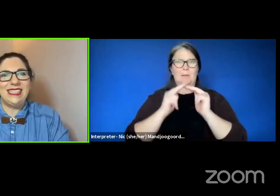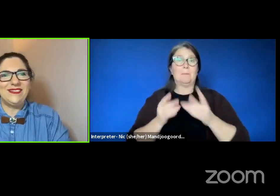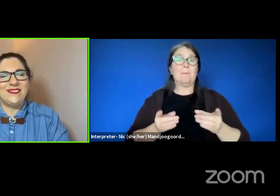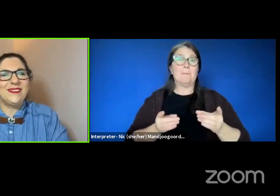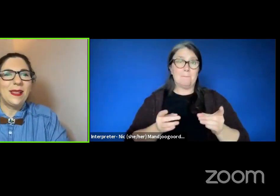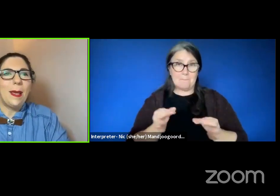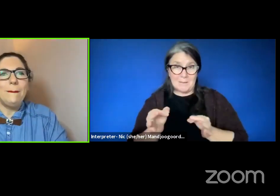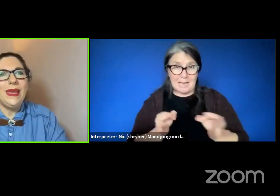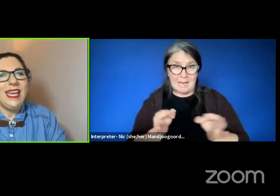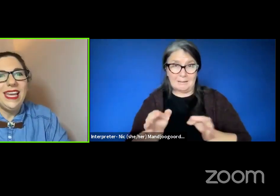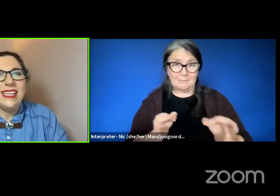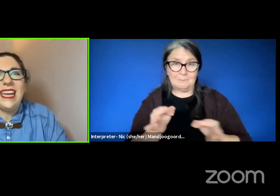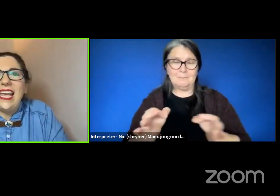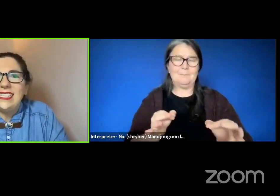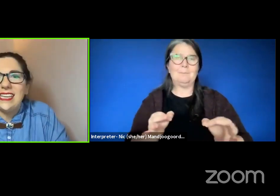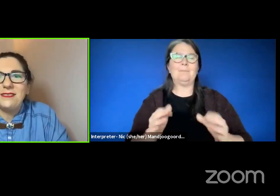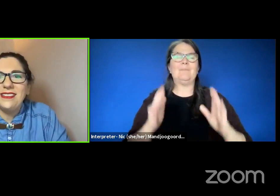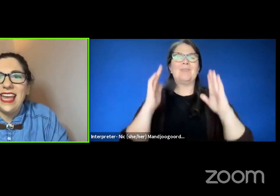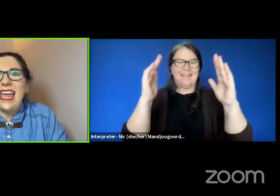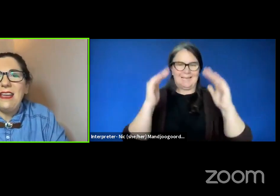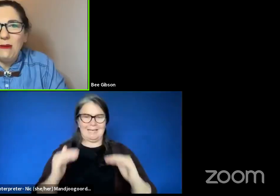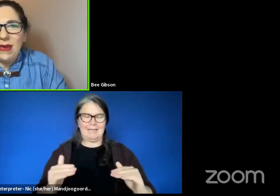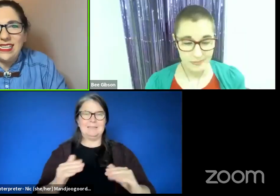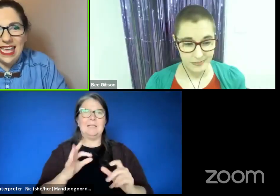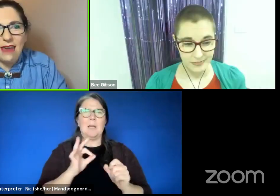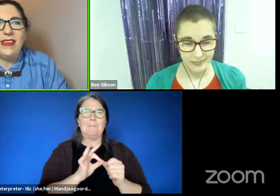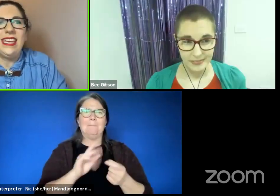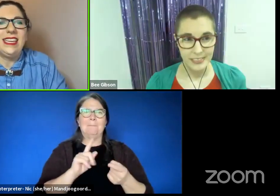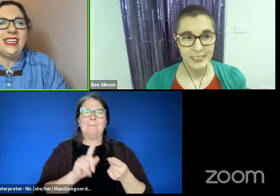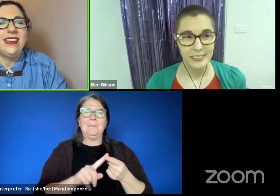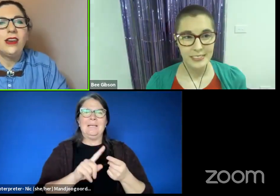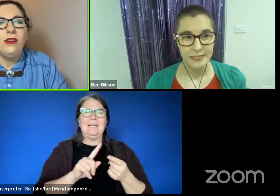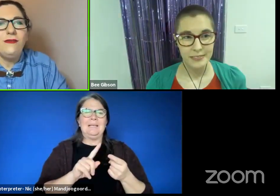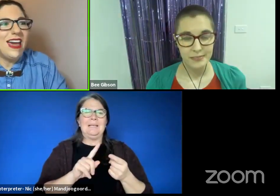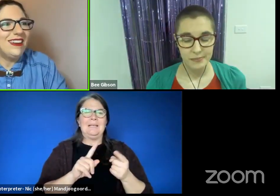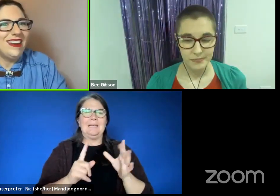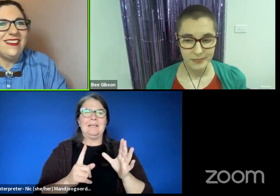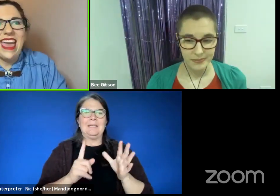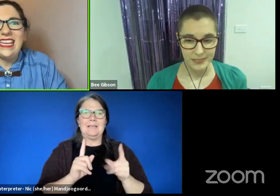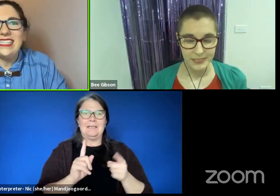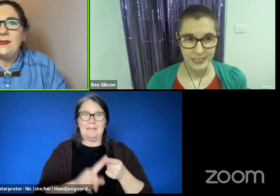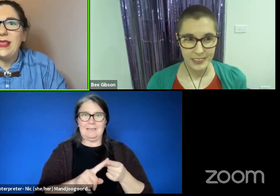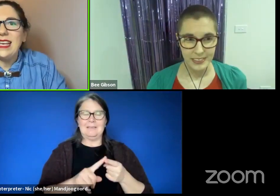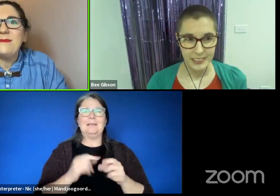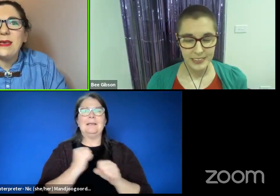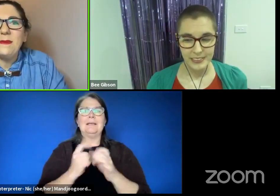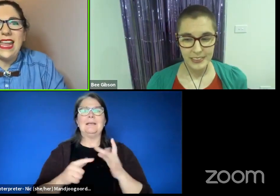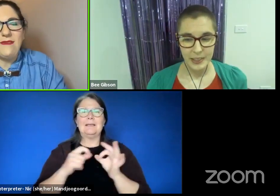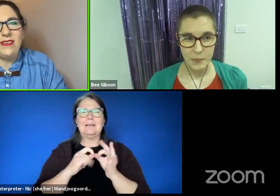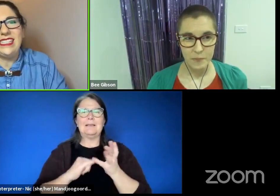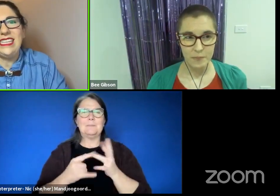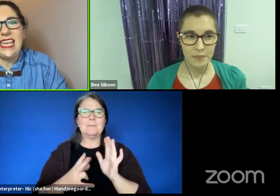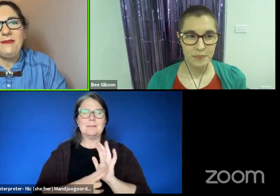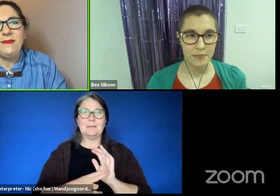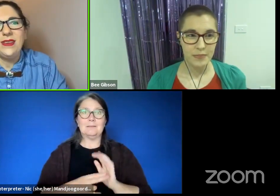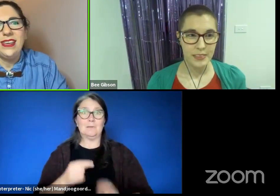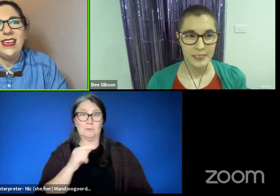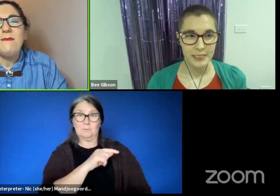Well done as is. Well done as his big Gibson. Be isn't a sexual and a Be isn't a sexual and a romantic advocate profound founder advocate co founder of the aces play